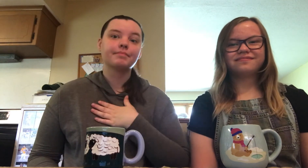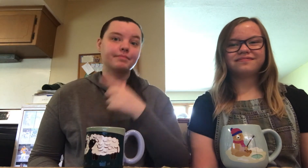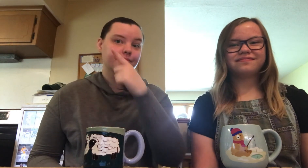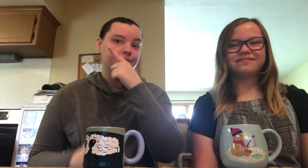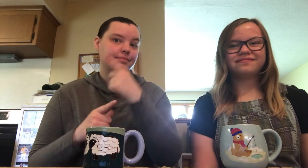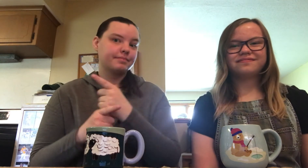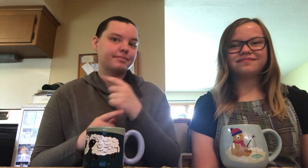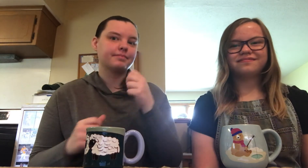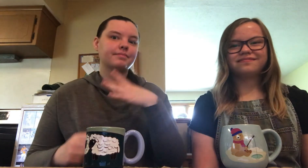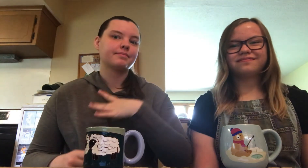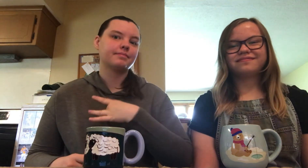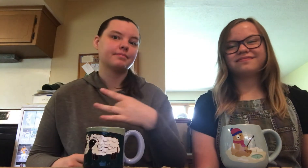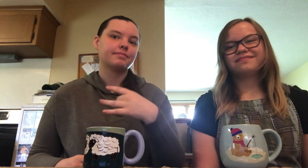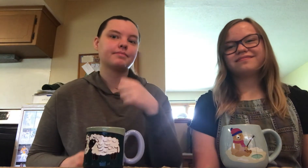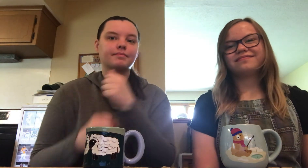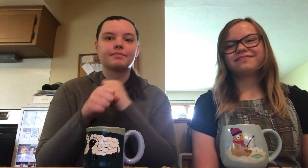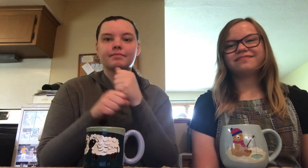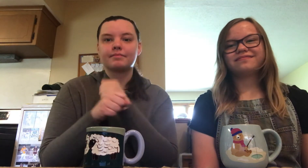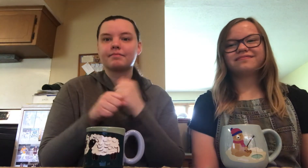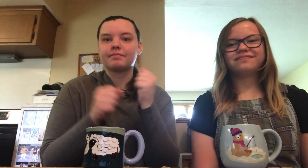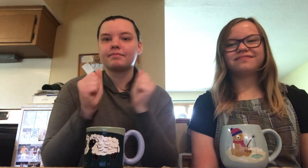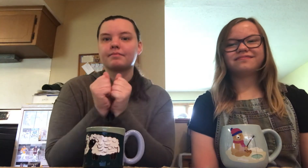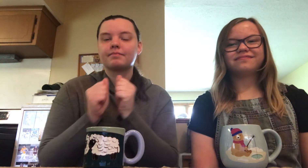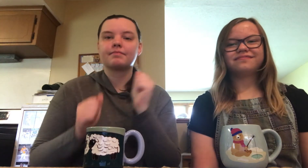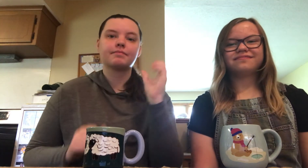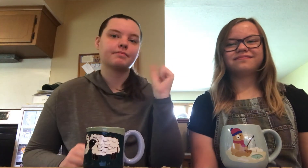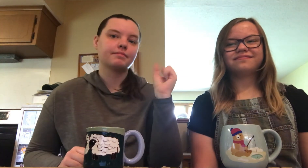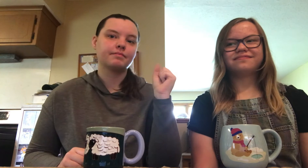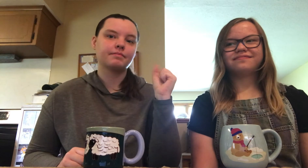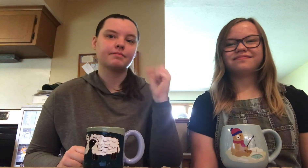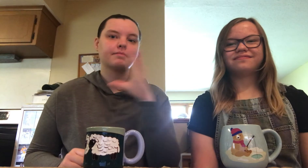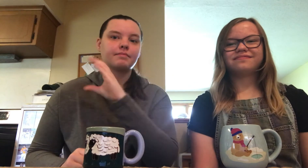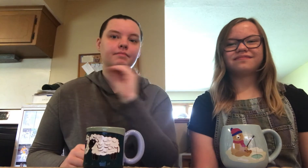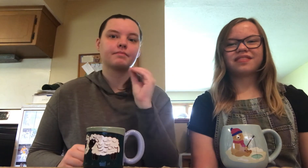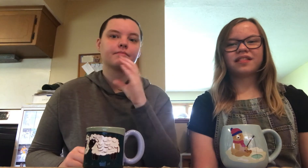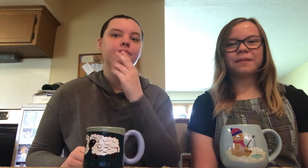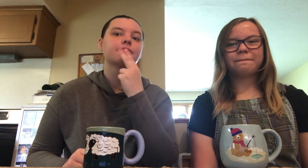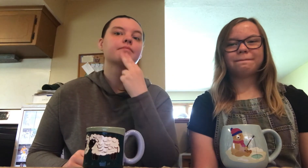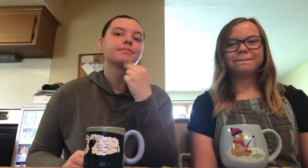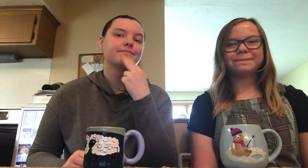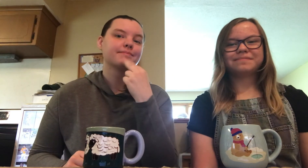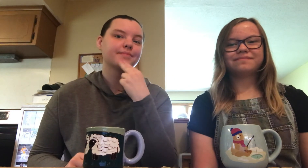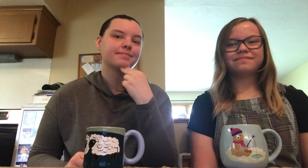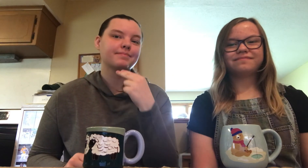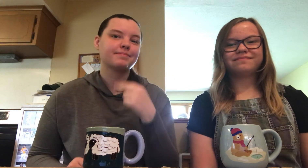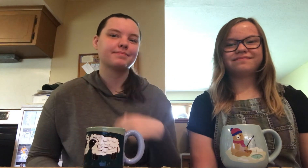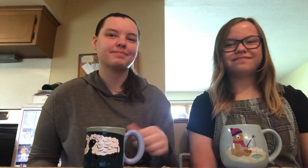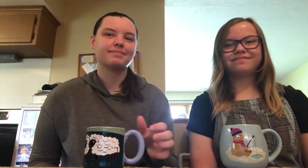My sister likes coffee with milk and sugar.